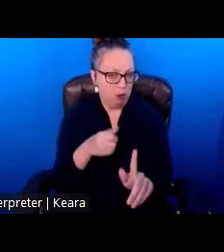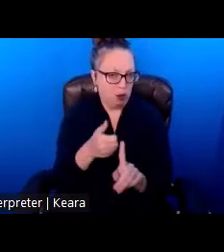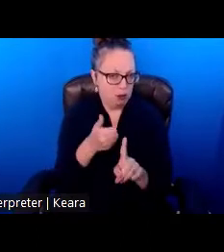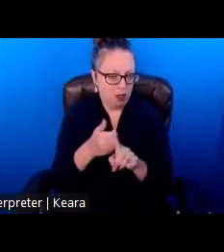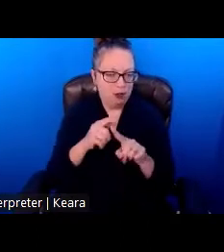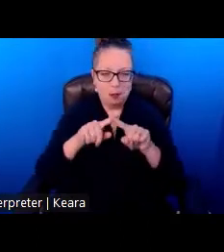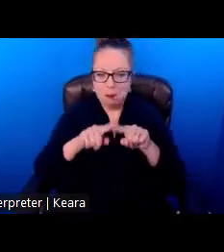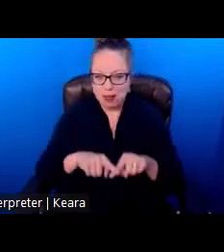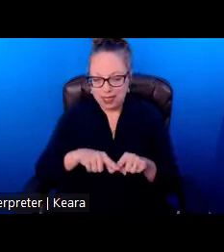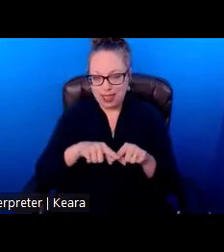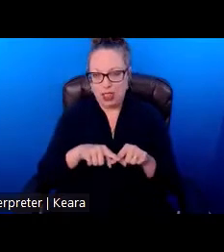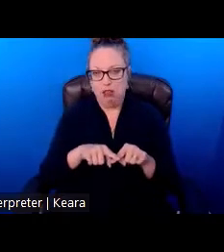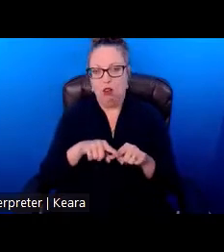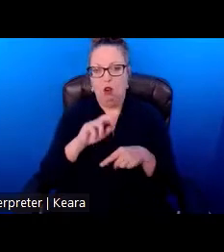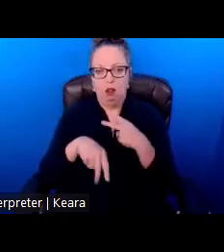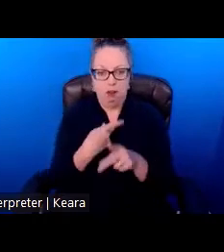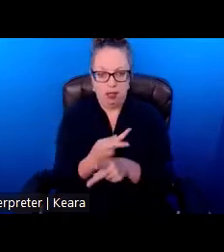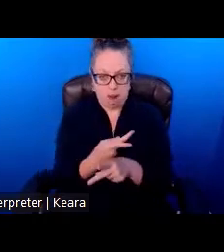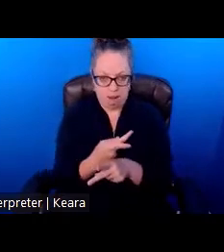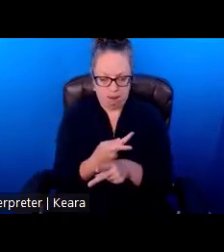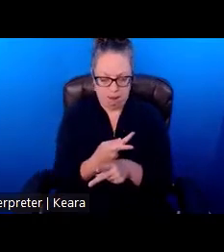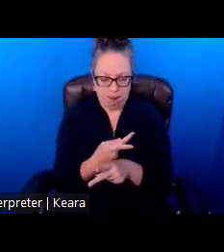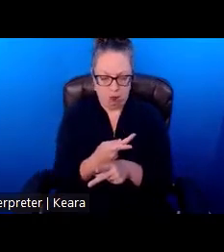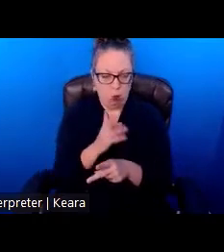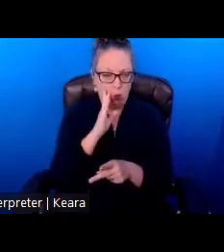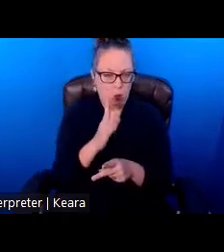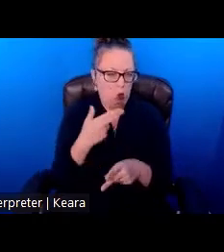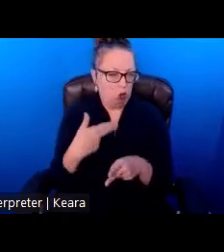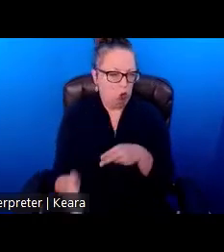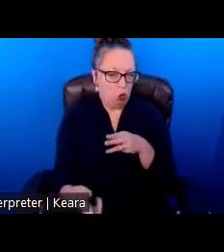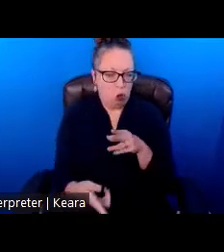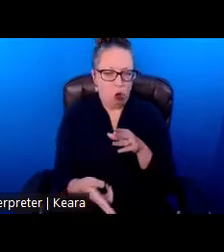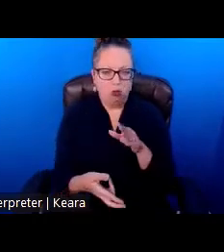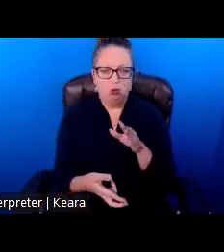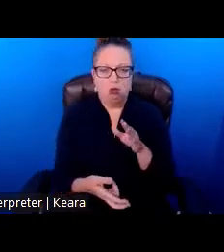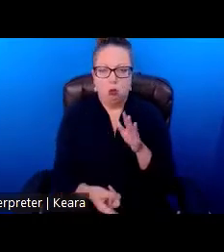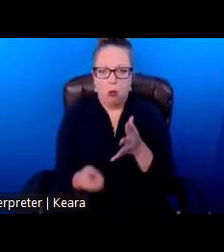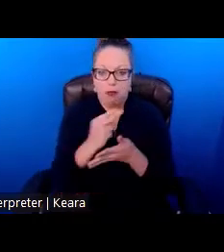We are going to quickly review what those are for each category but, again, please be